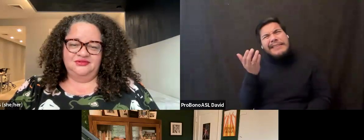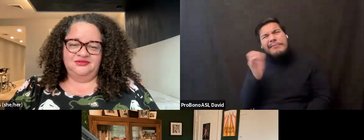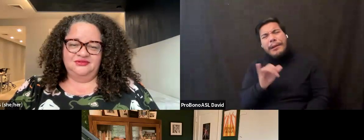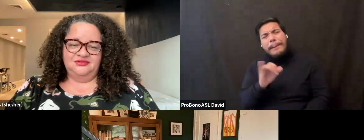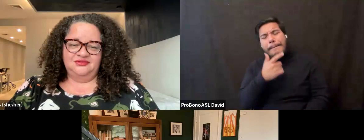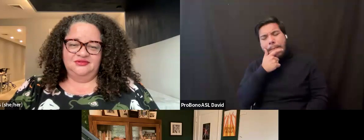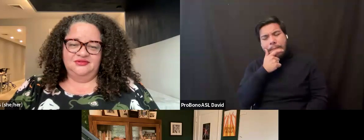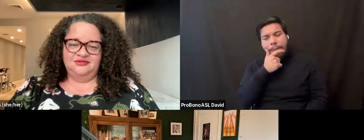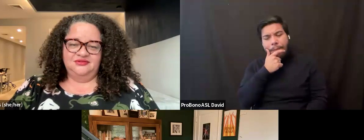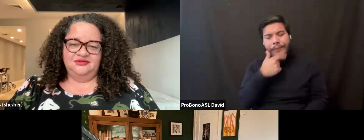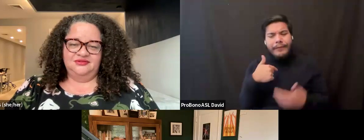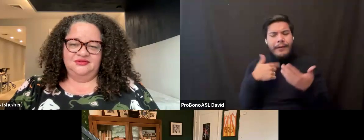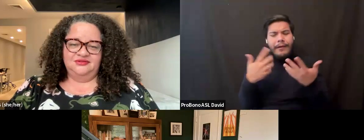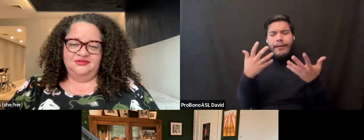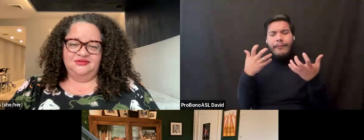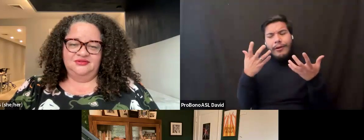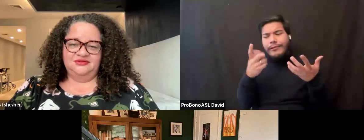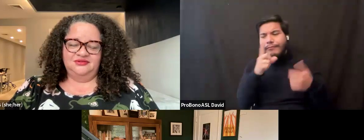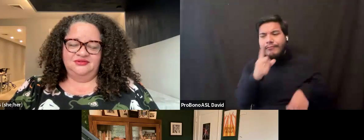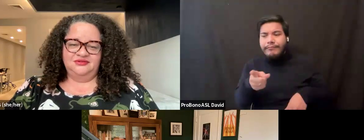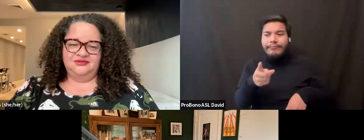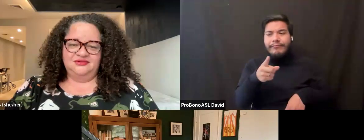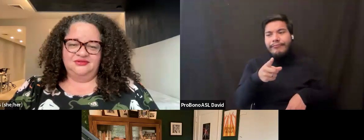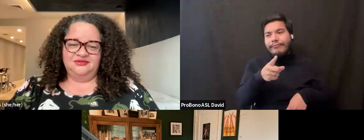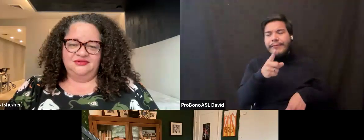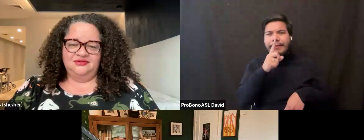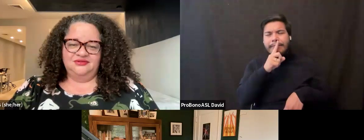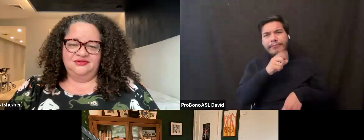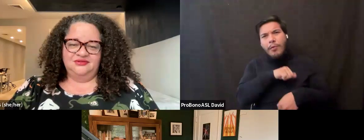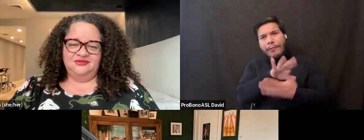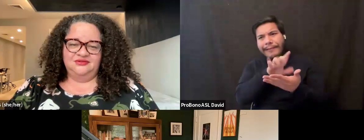I wanted to sort of come at that writing project from the space of a friend